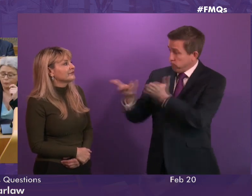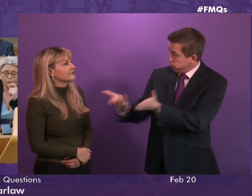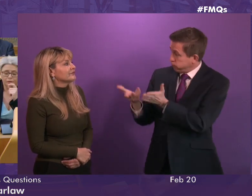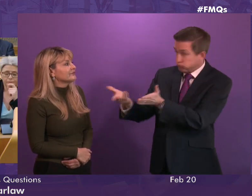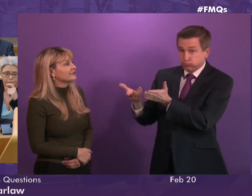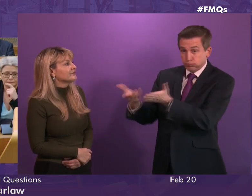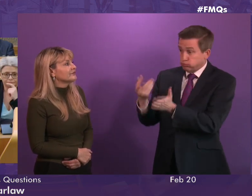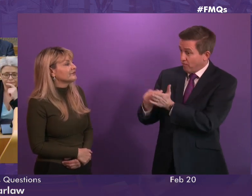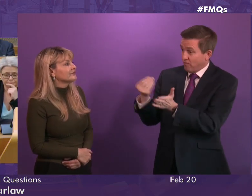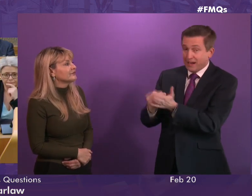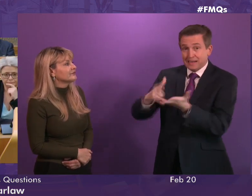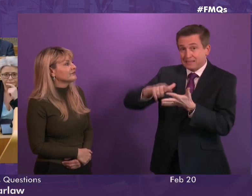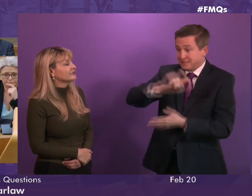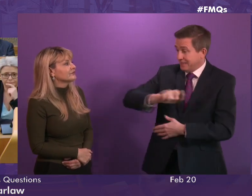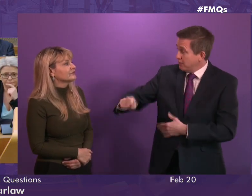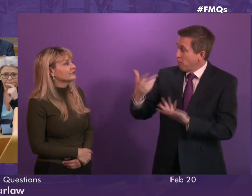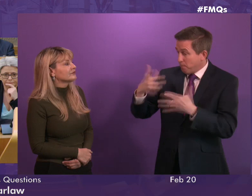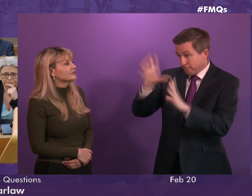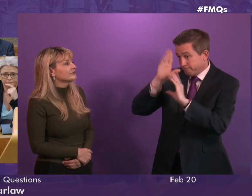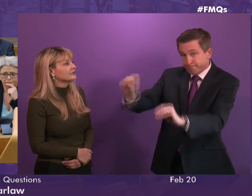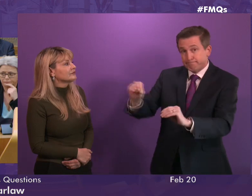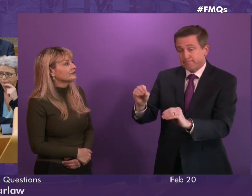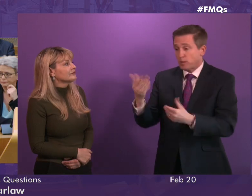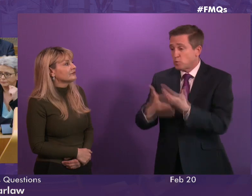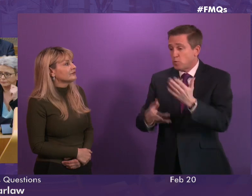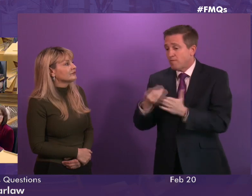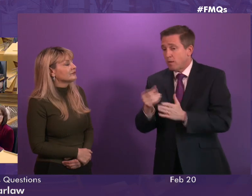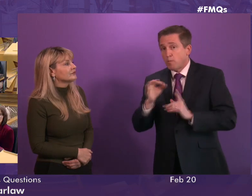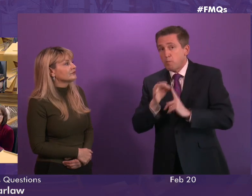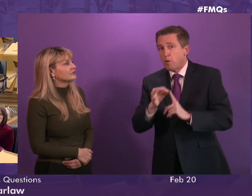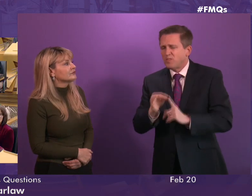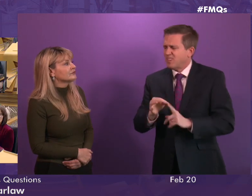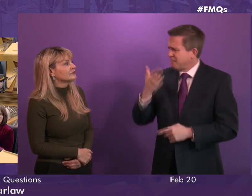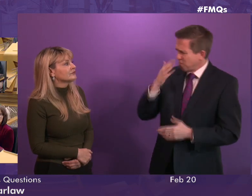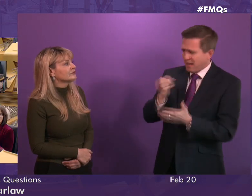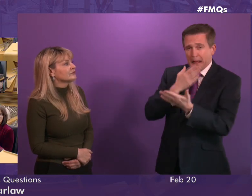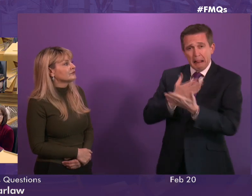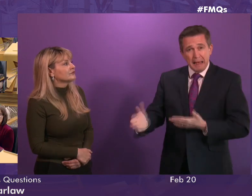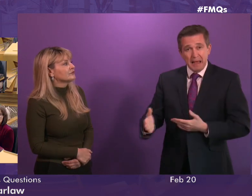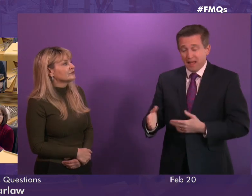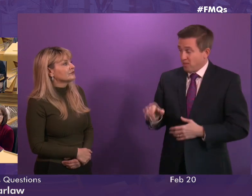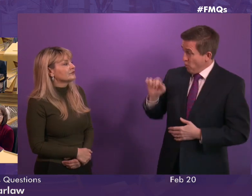to her Cabinet Secretary for Finance. It is quite clear that neither she nor her Government